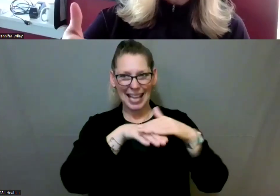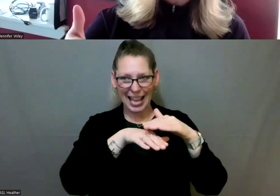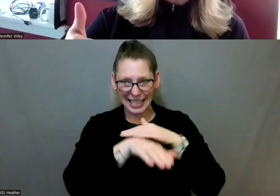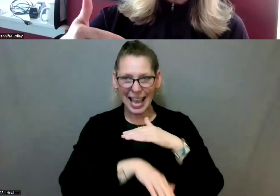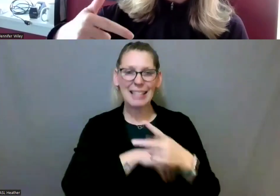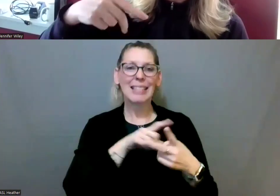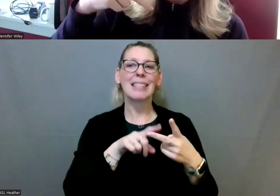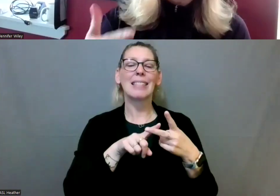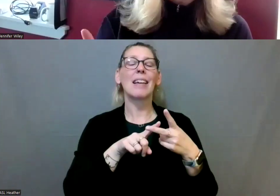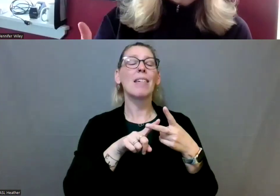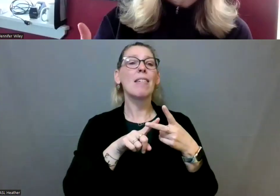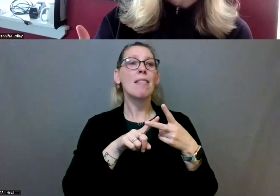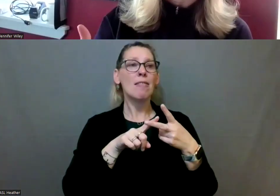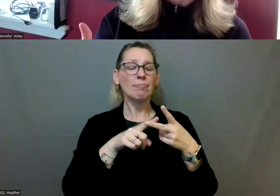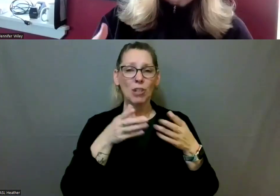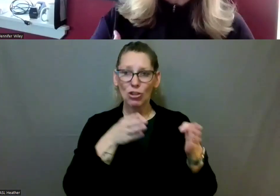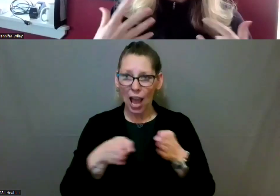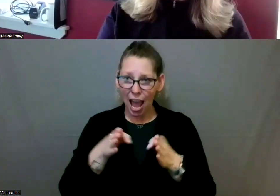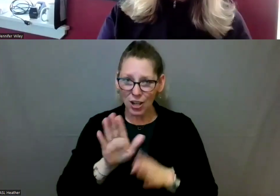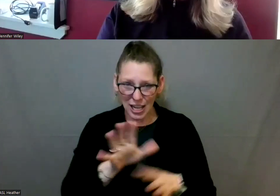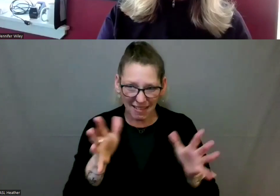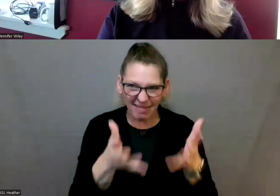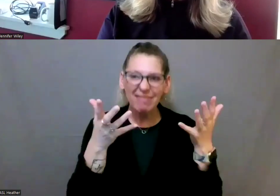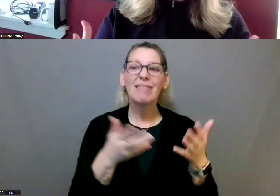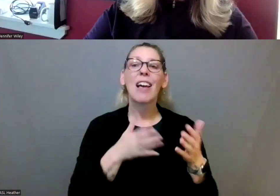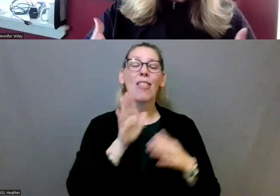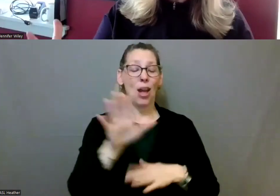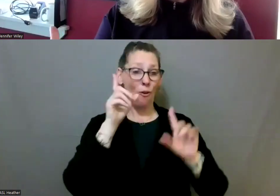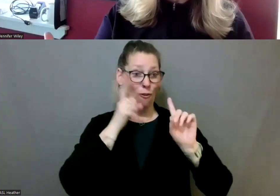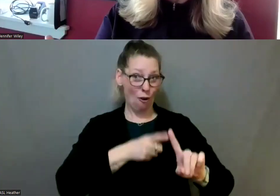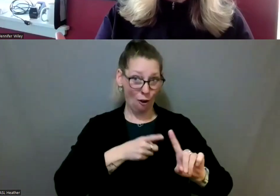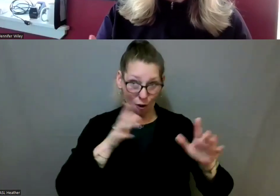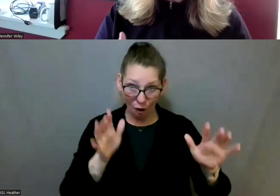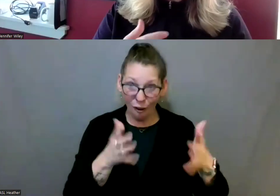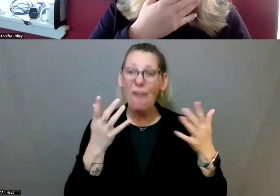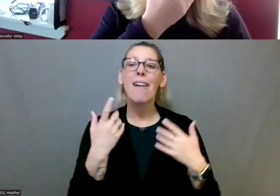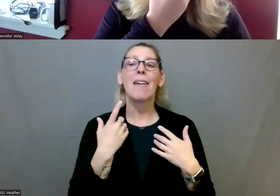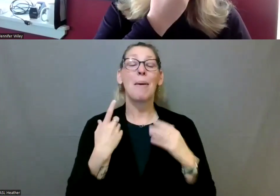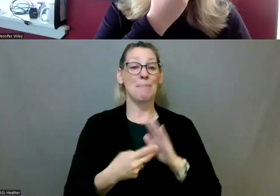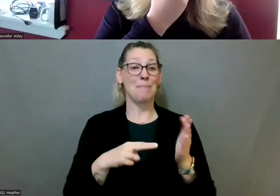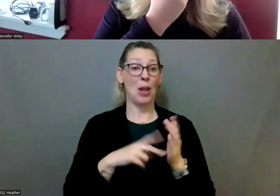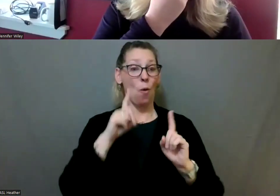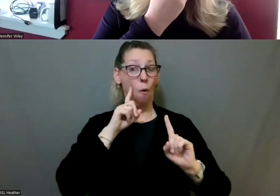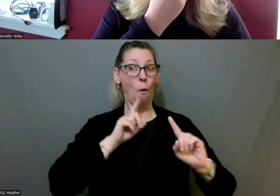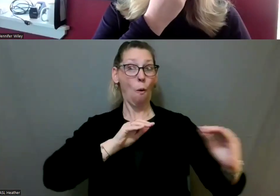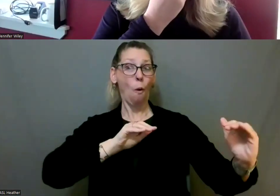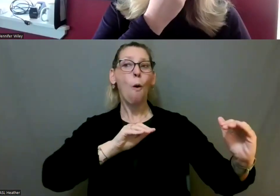their strategies bringing to life their goals therefore increasing the hopefulness um and